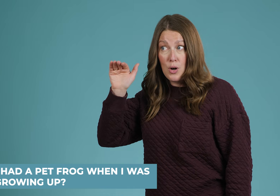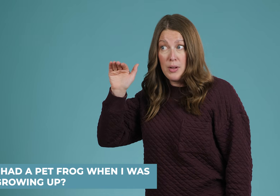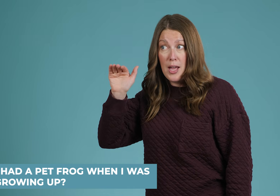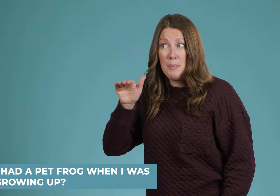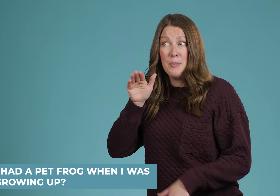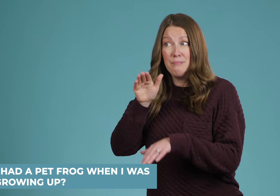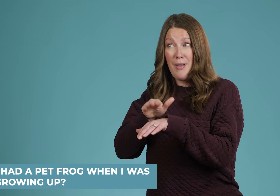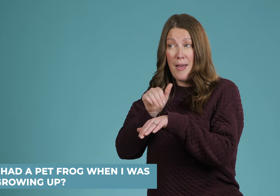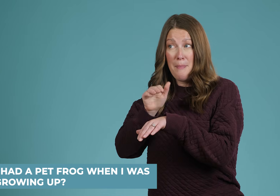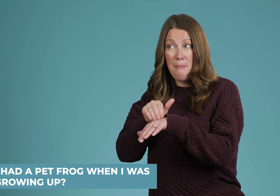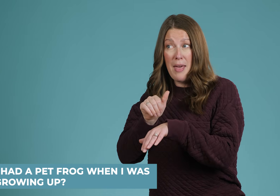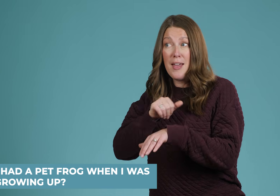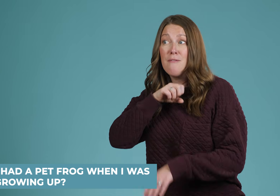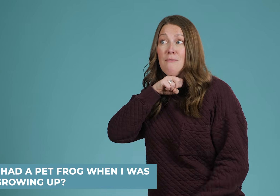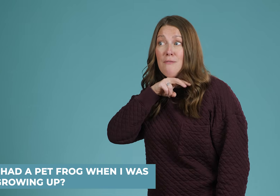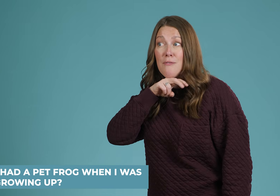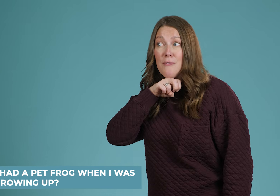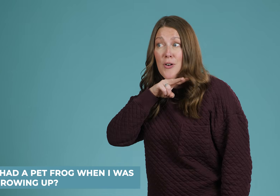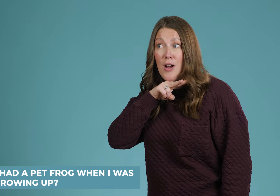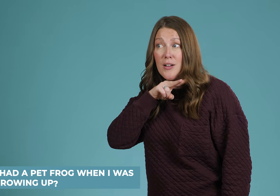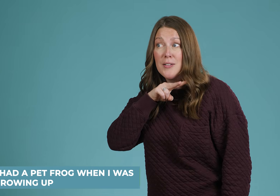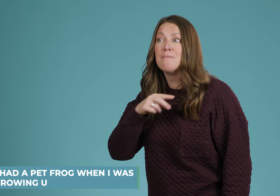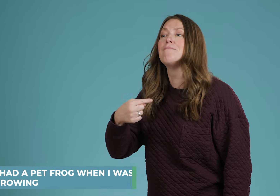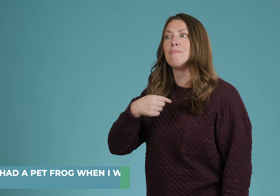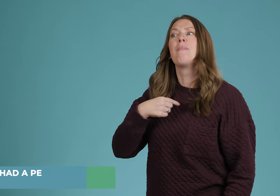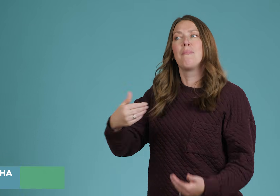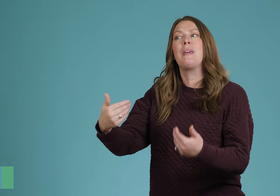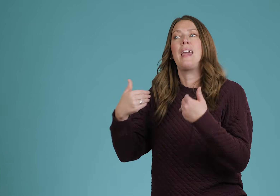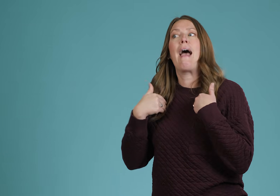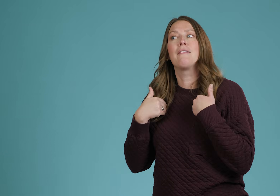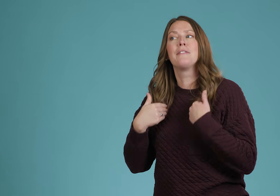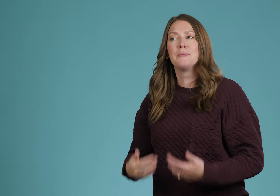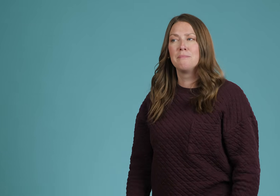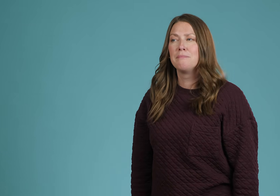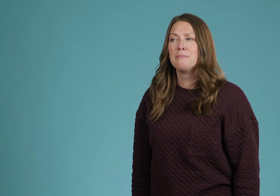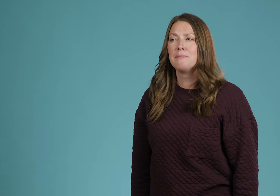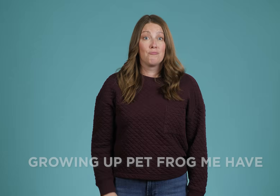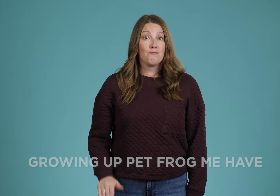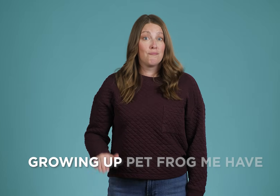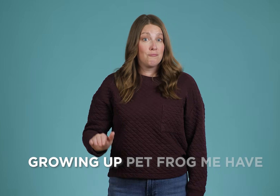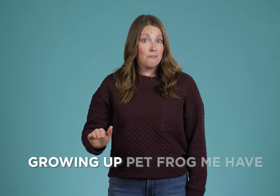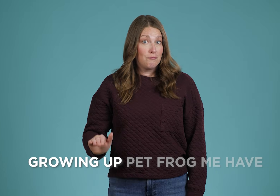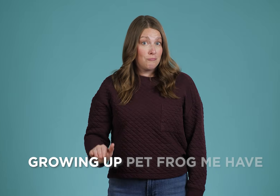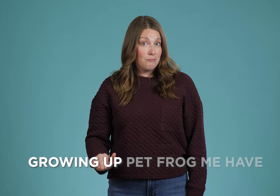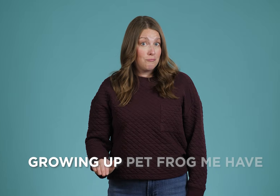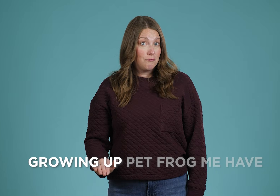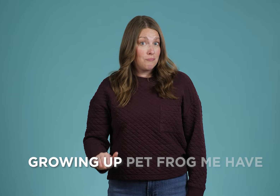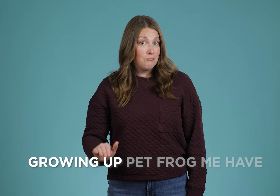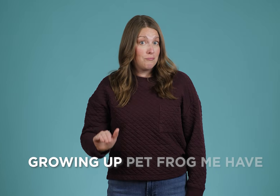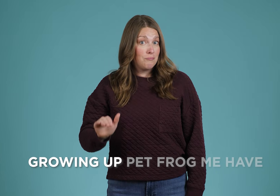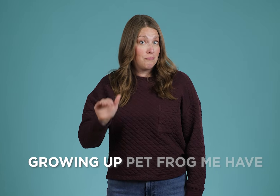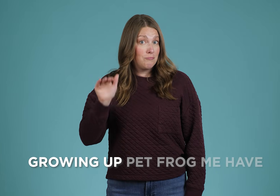Growing up, pet frog me have.